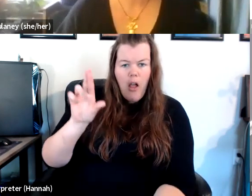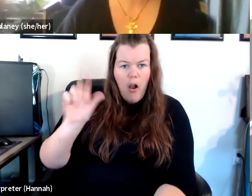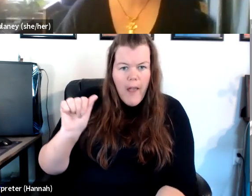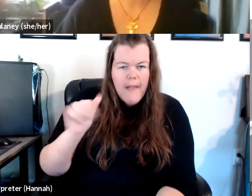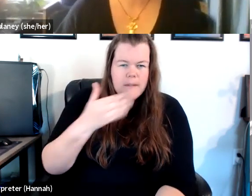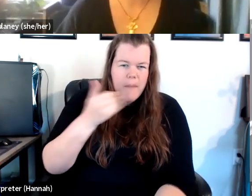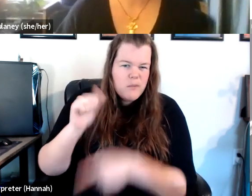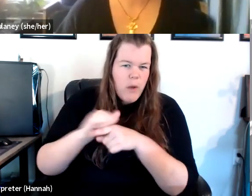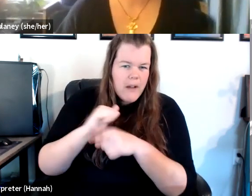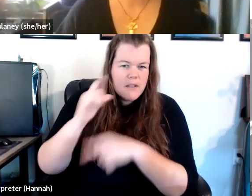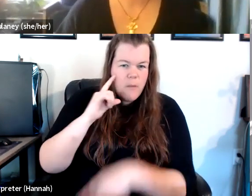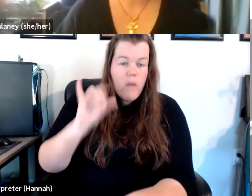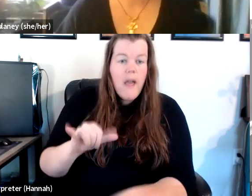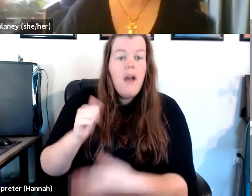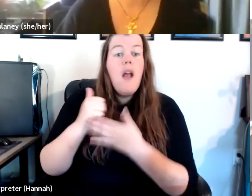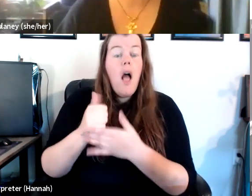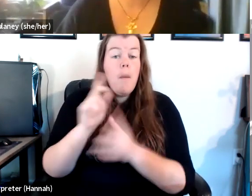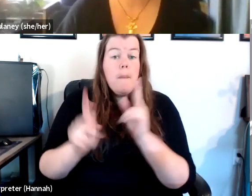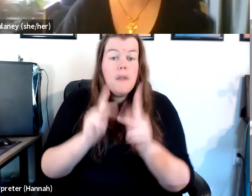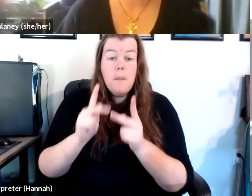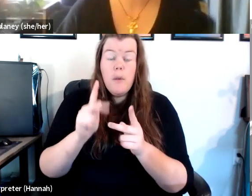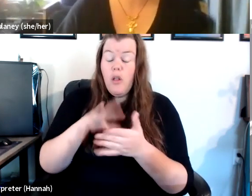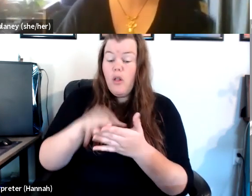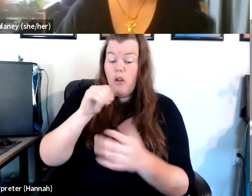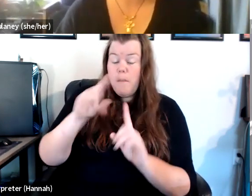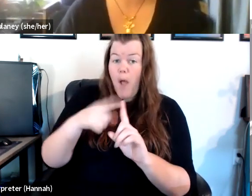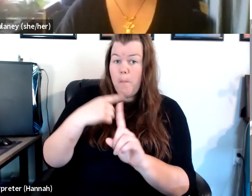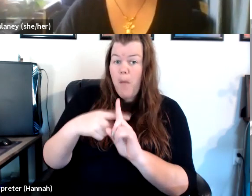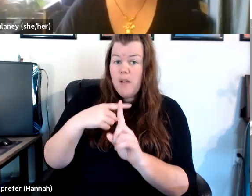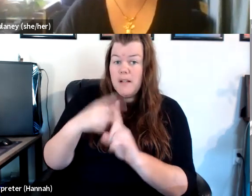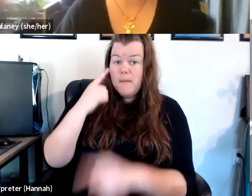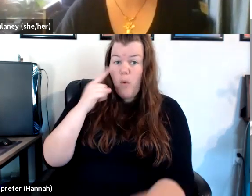and help people learn about the positives of using LRAs while also helping people become